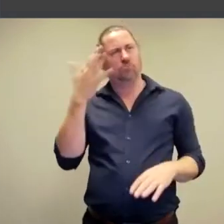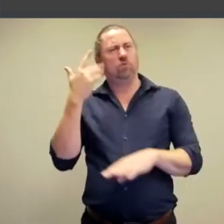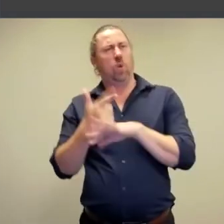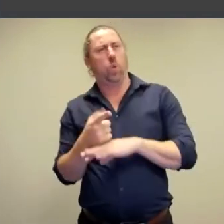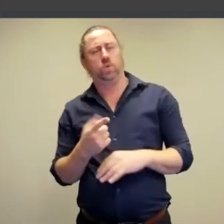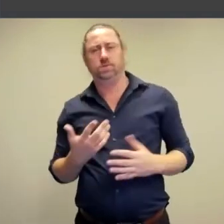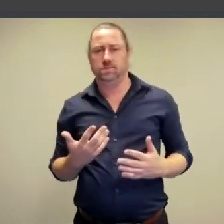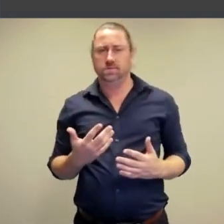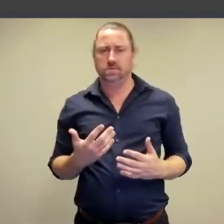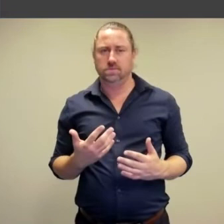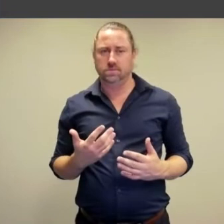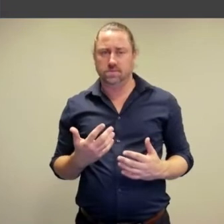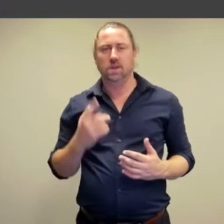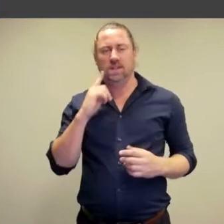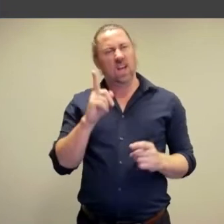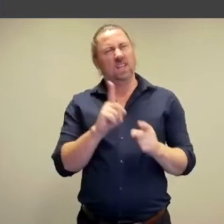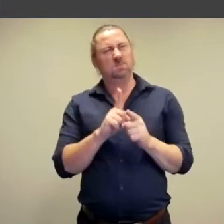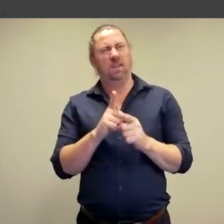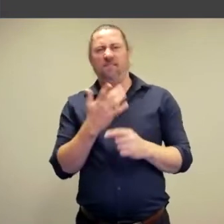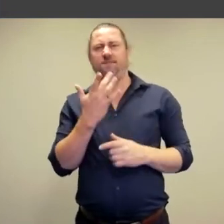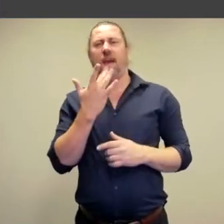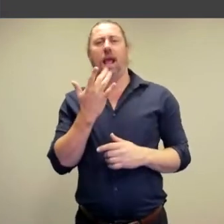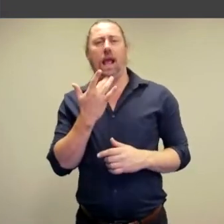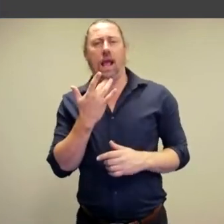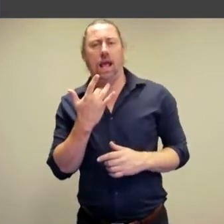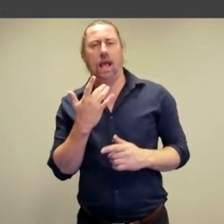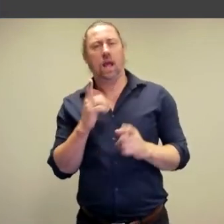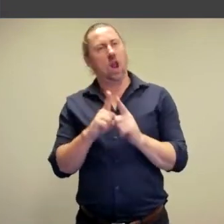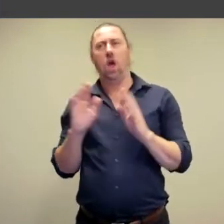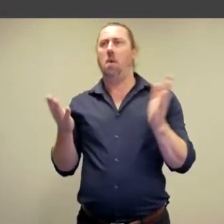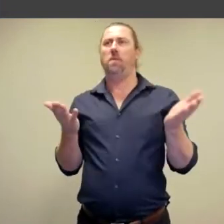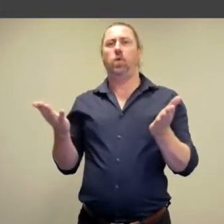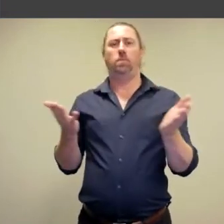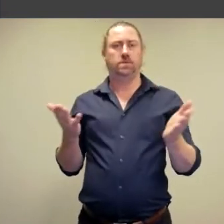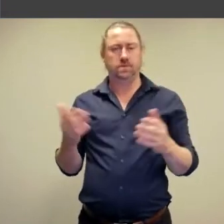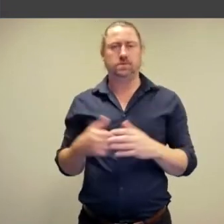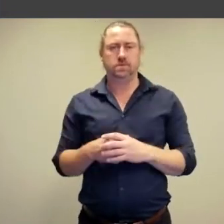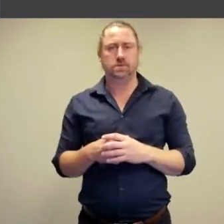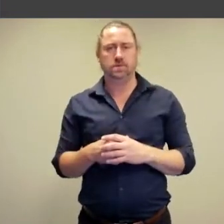parallels with fakery with this hug